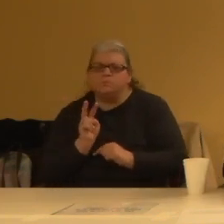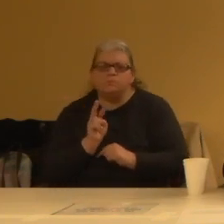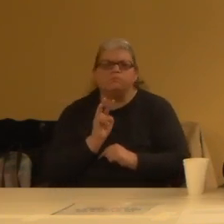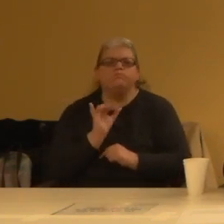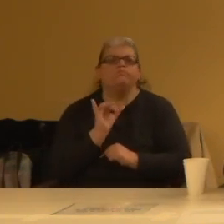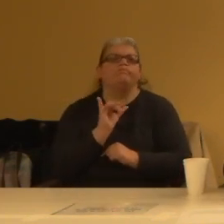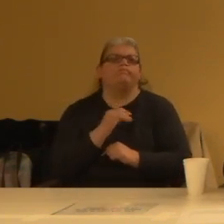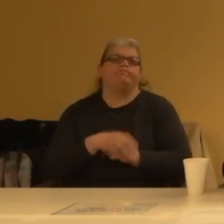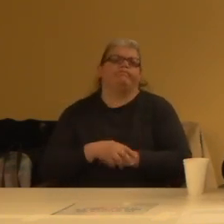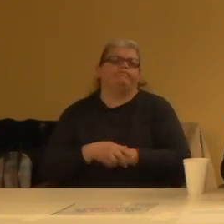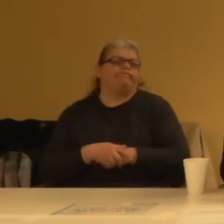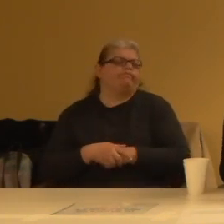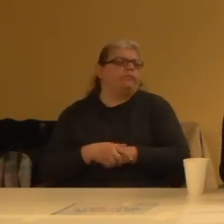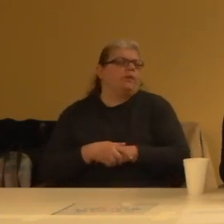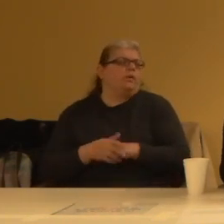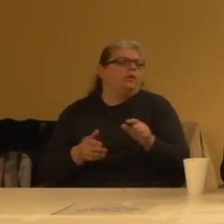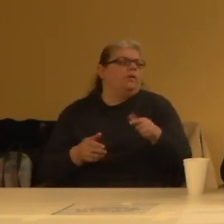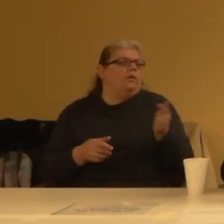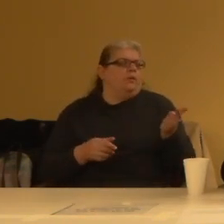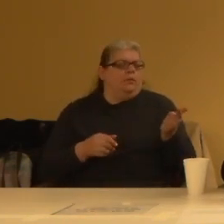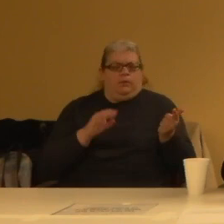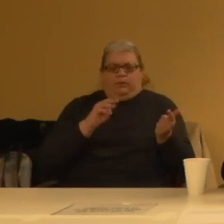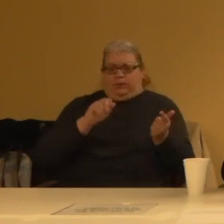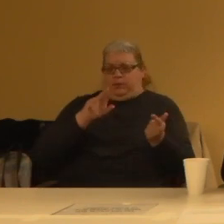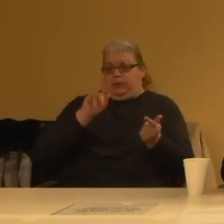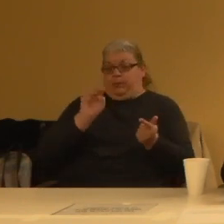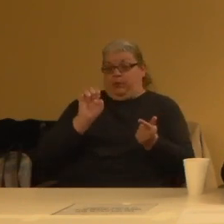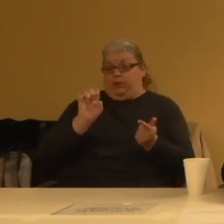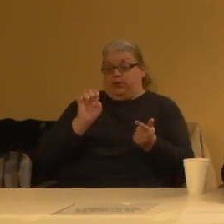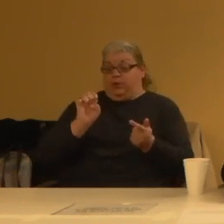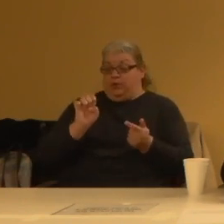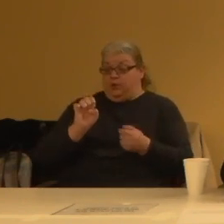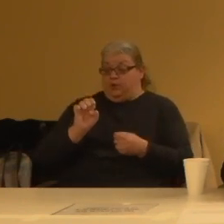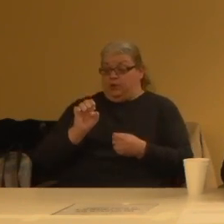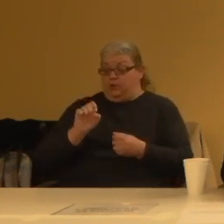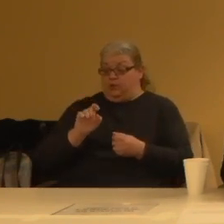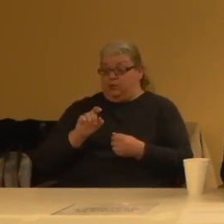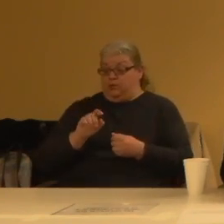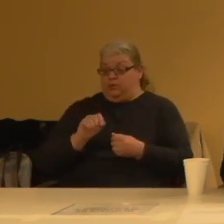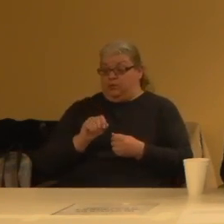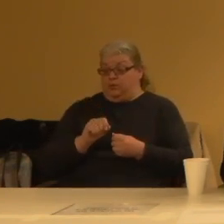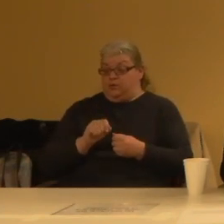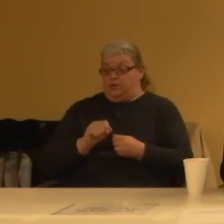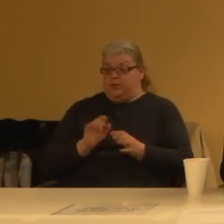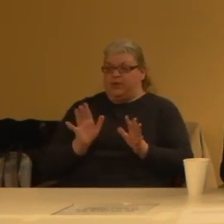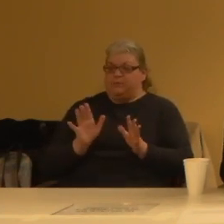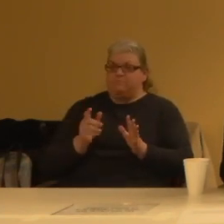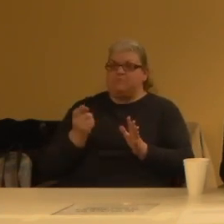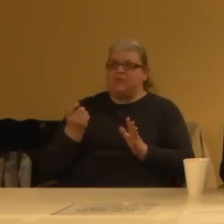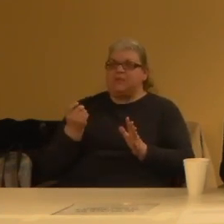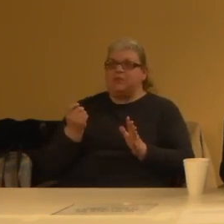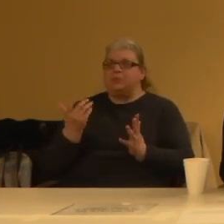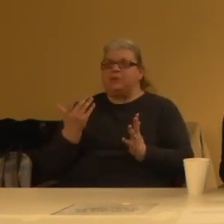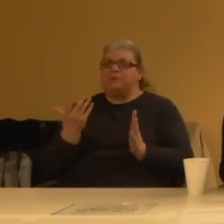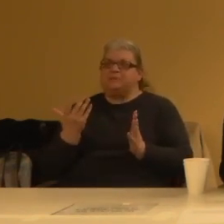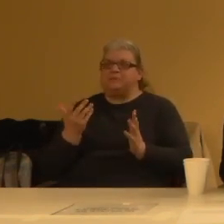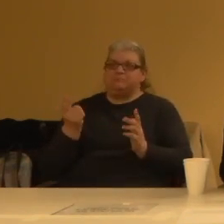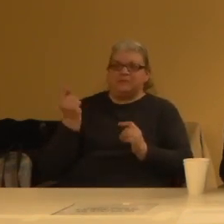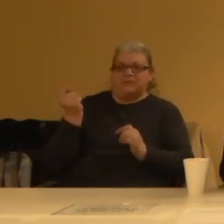This is Martine. So I'm gonna start with a bit of a word, well testimony, in the sense that one of the things that I